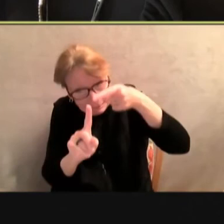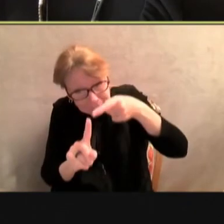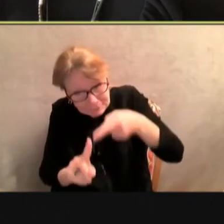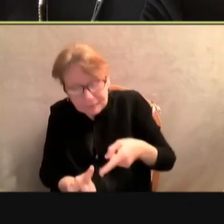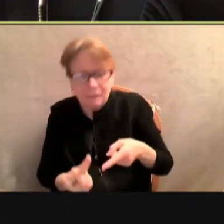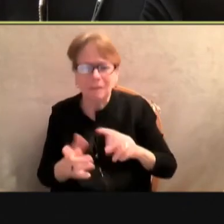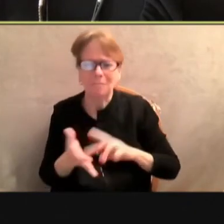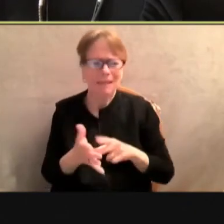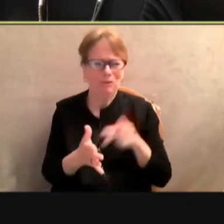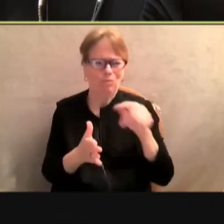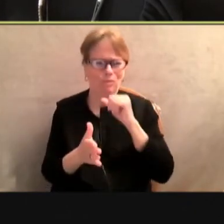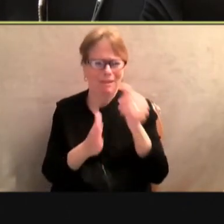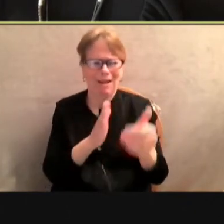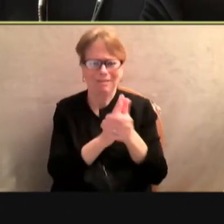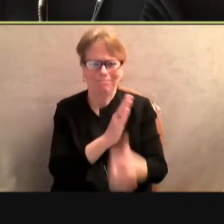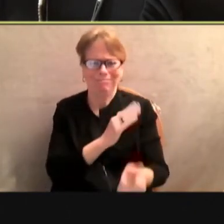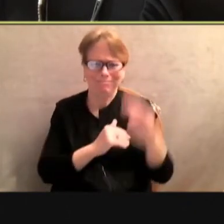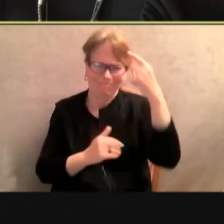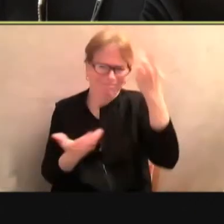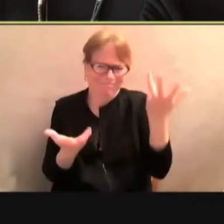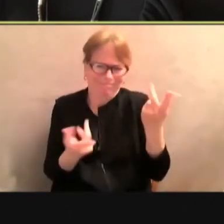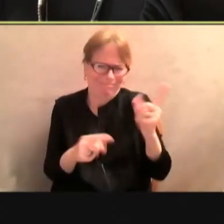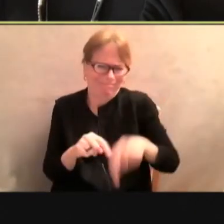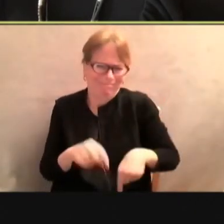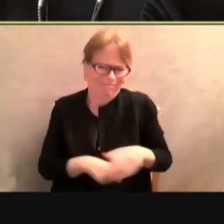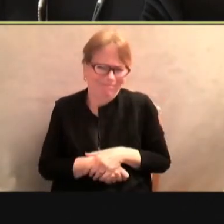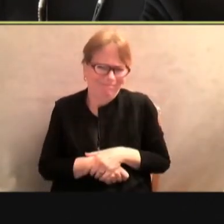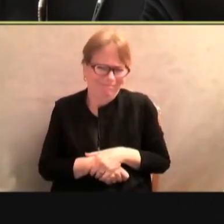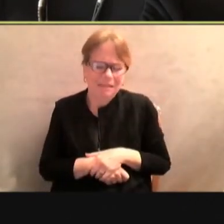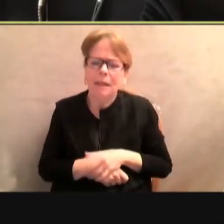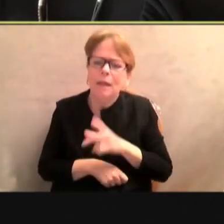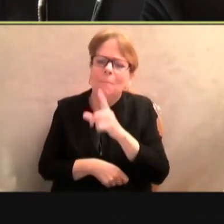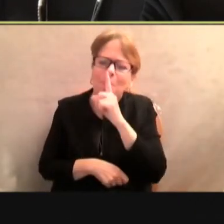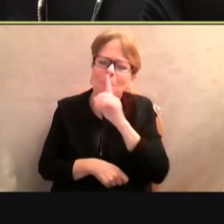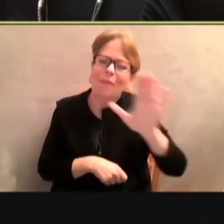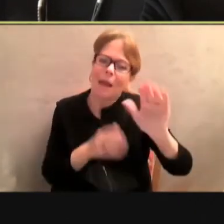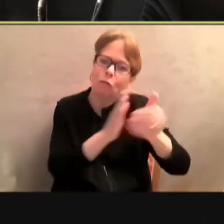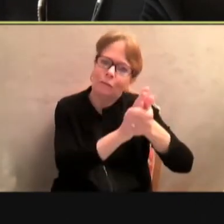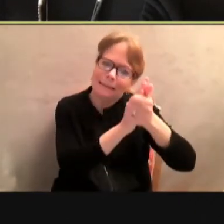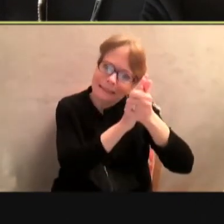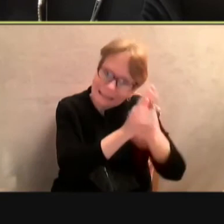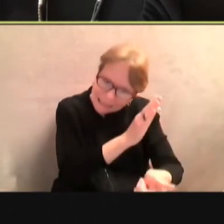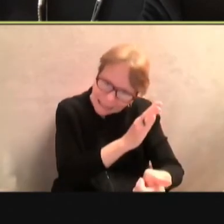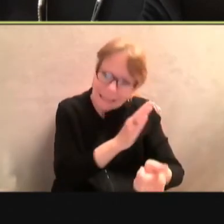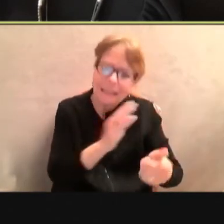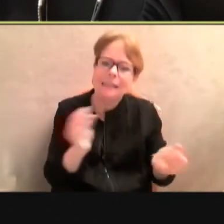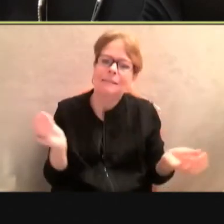competent, it's just that they need things presented in alternative format in order to